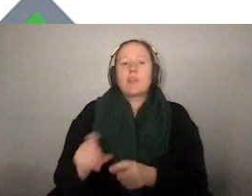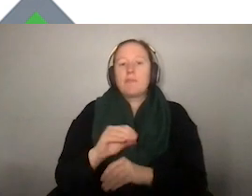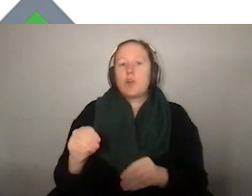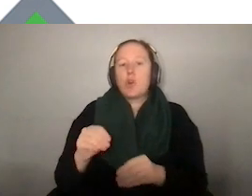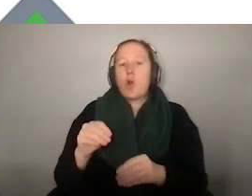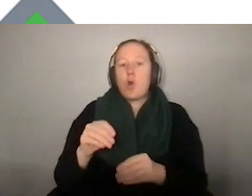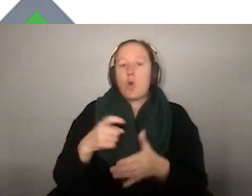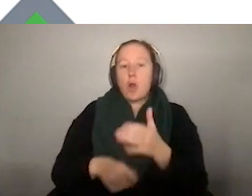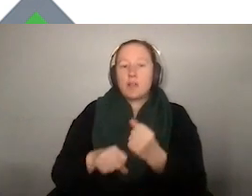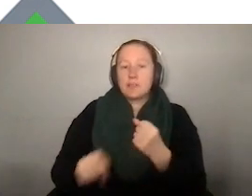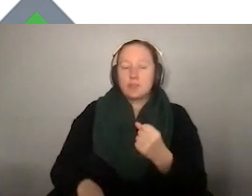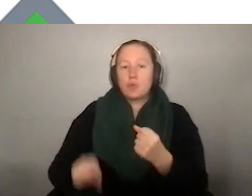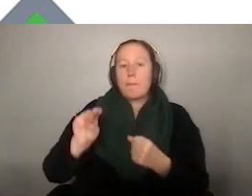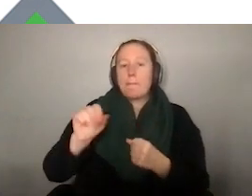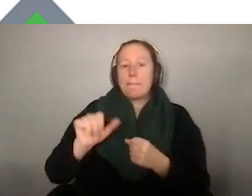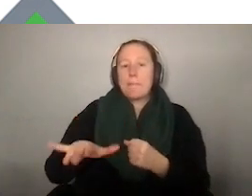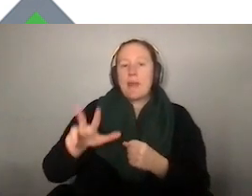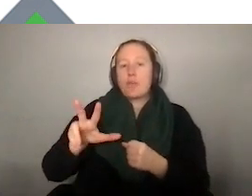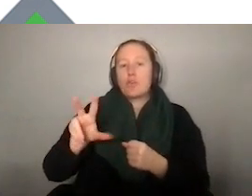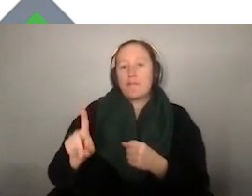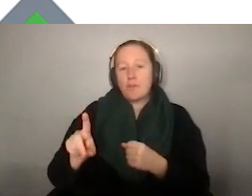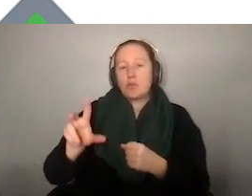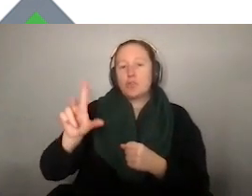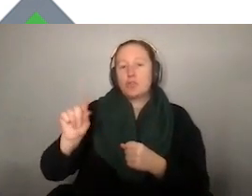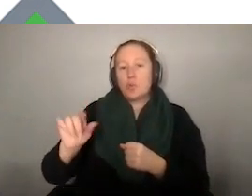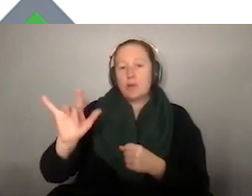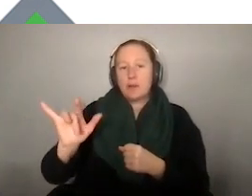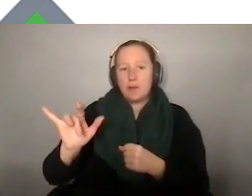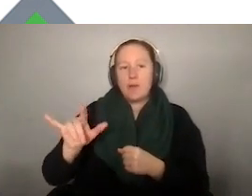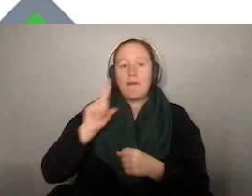May 31st of 2025 for an award involving canceling funds.